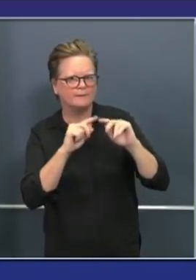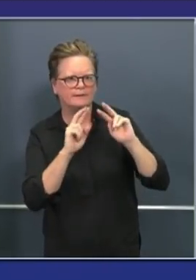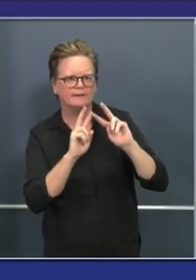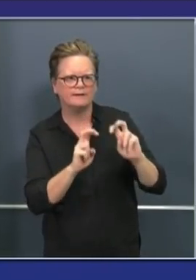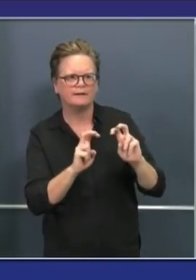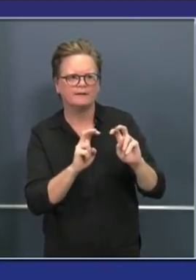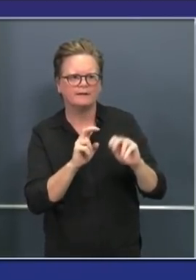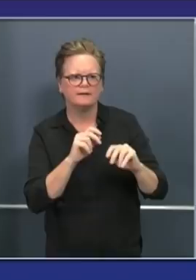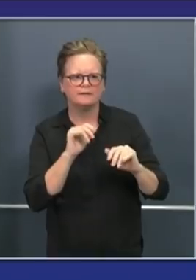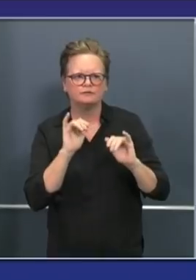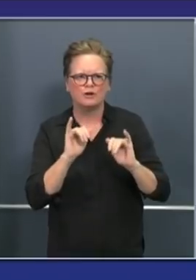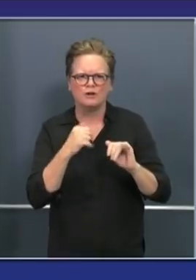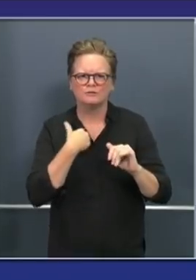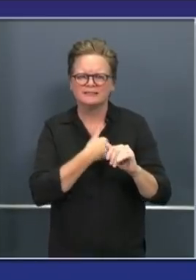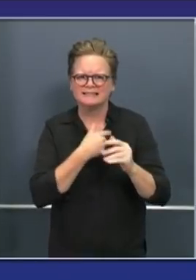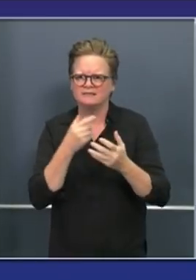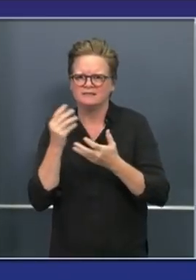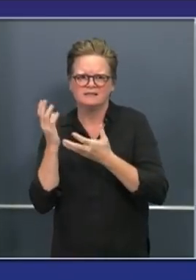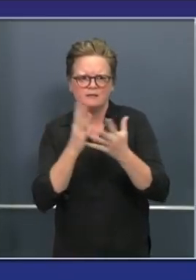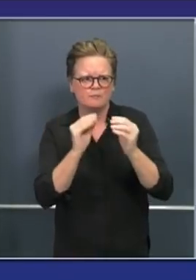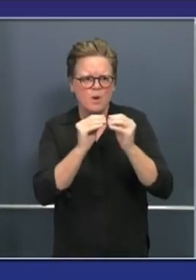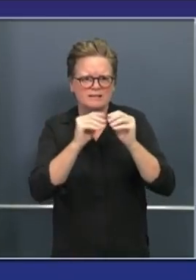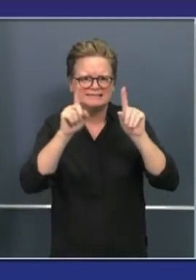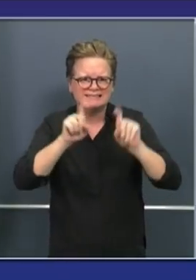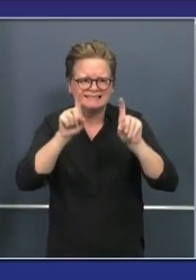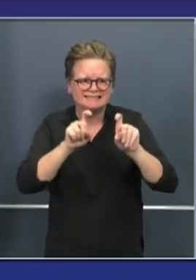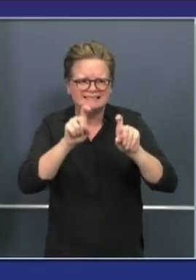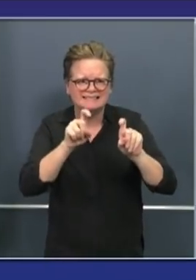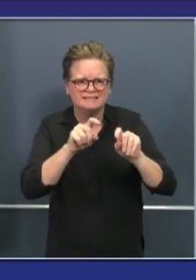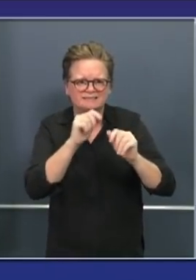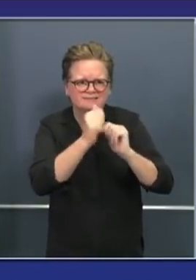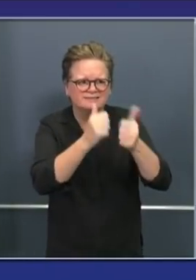FOR EXAMPLE, DO WE NEED TO BRING MORE TESTING SO THAT IT CAN BE AVAILABLE EARLIER AND